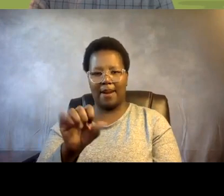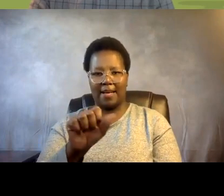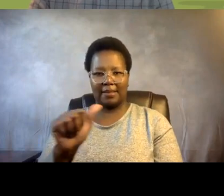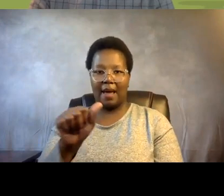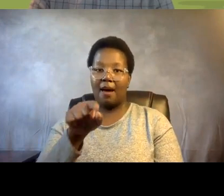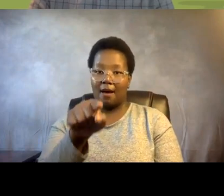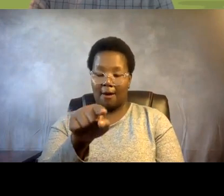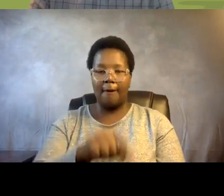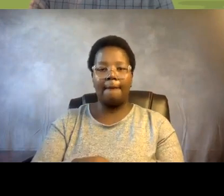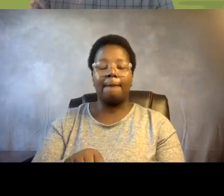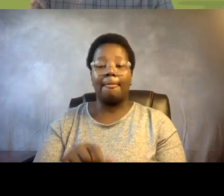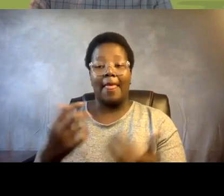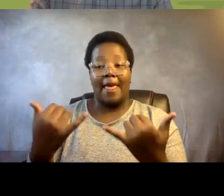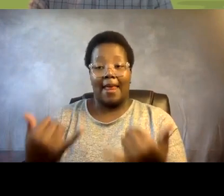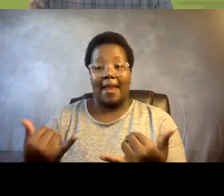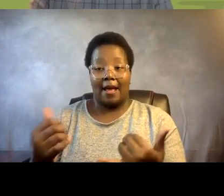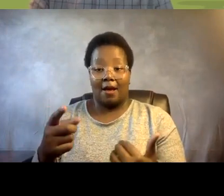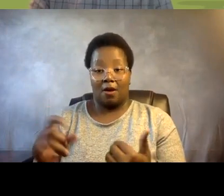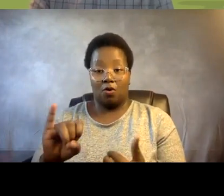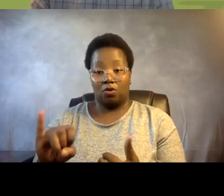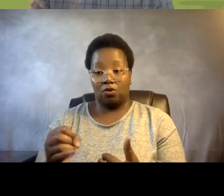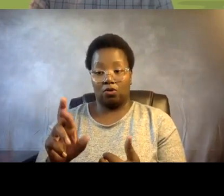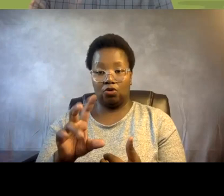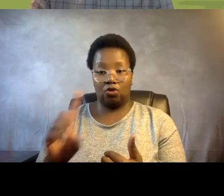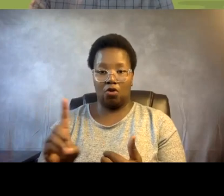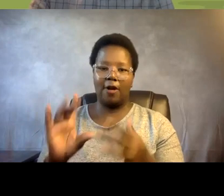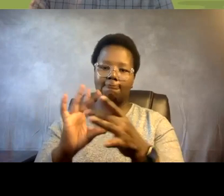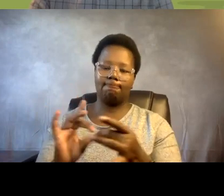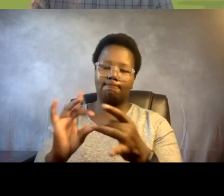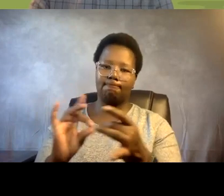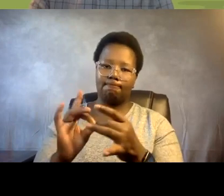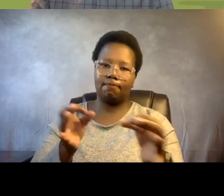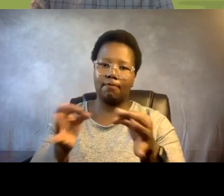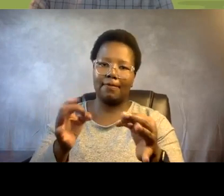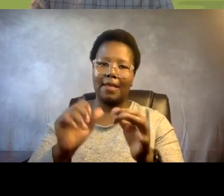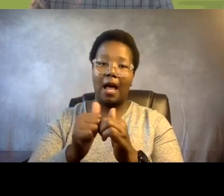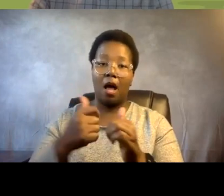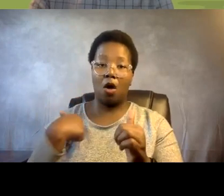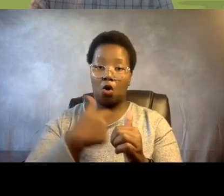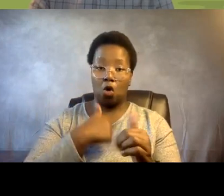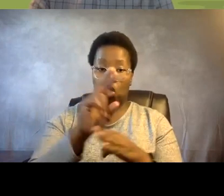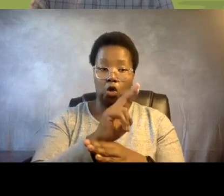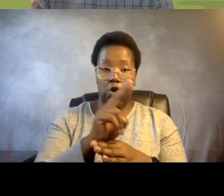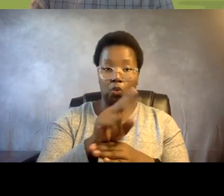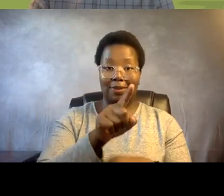so Jared is just going to talk through a little bit of how you can use WAVE as an evaluation tool.